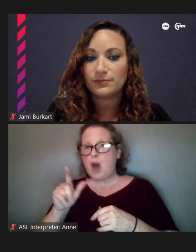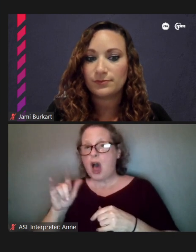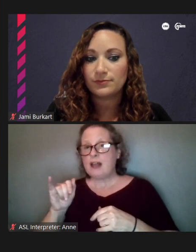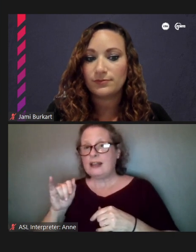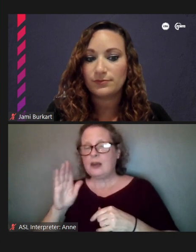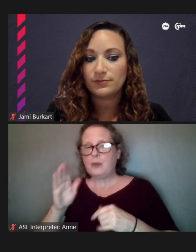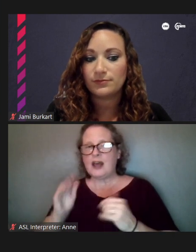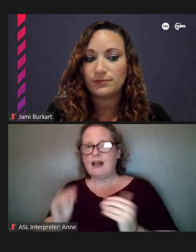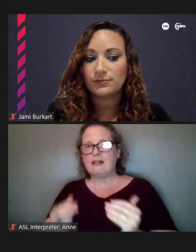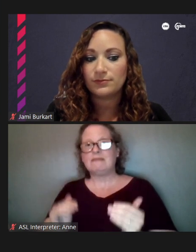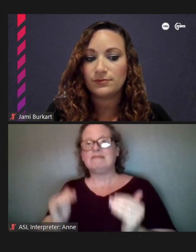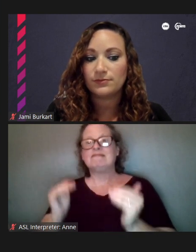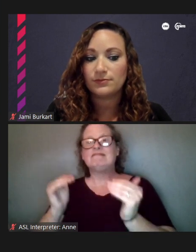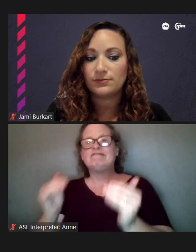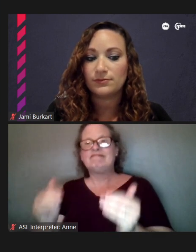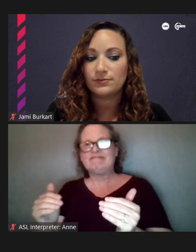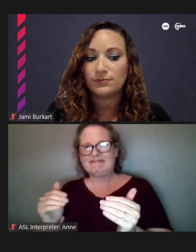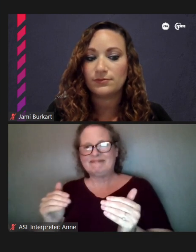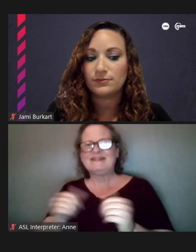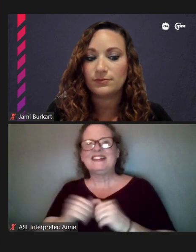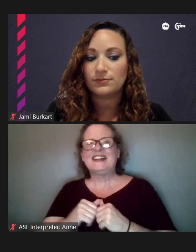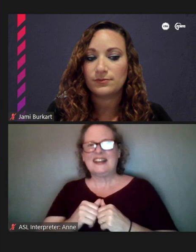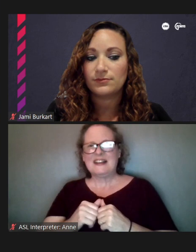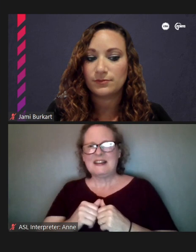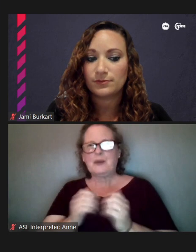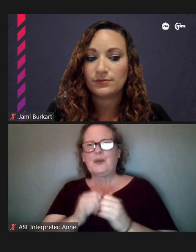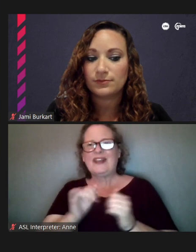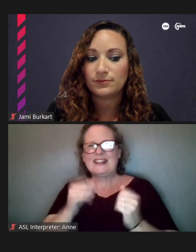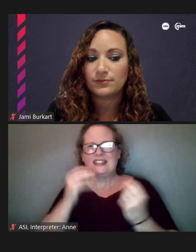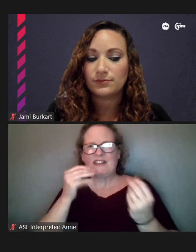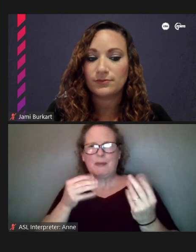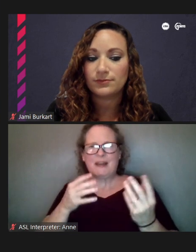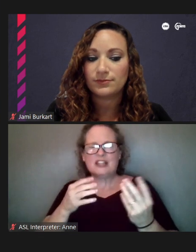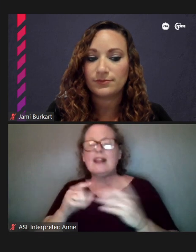moving forward. I don't know if you were here in the beginning but we kind of gave a overview